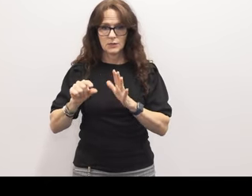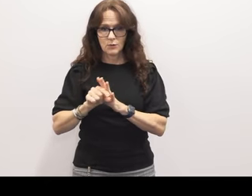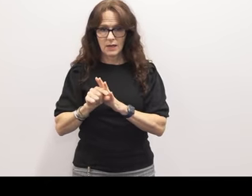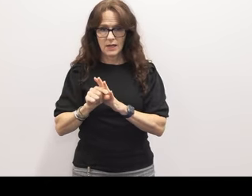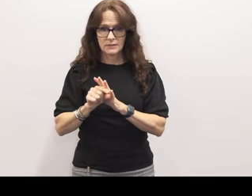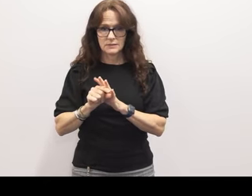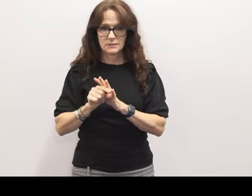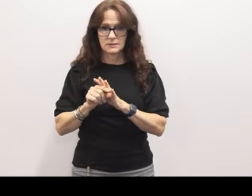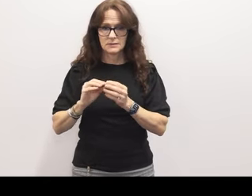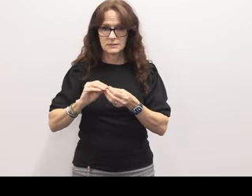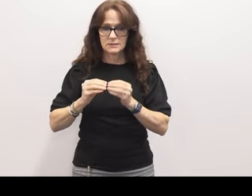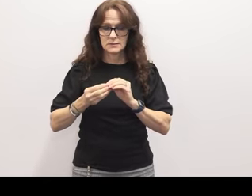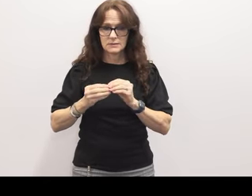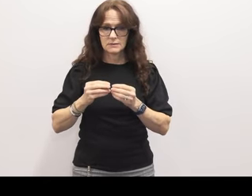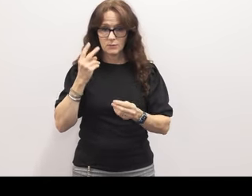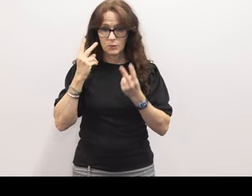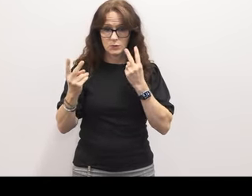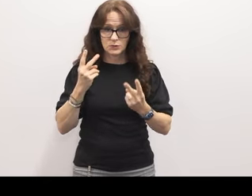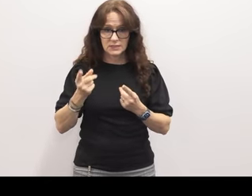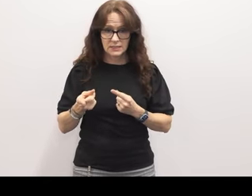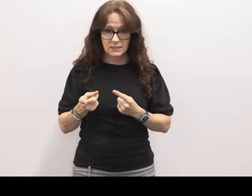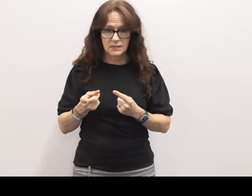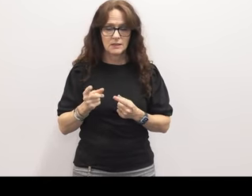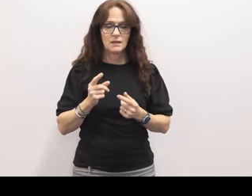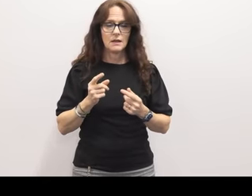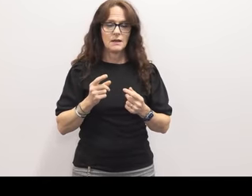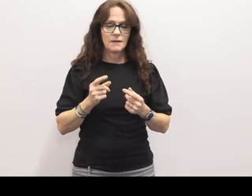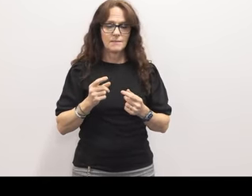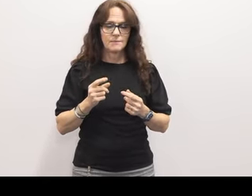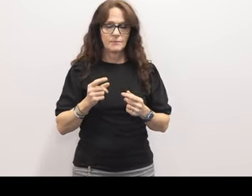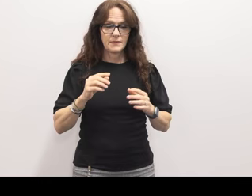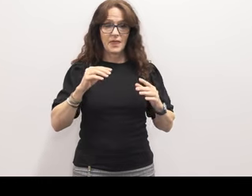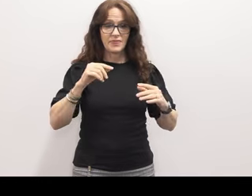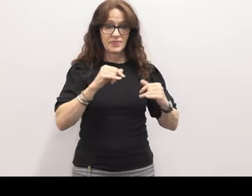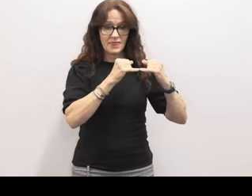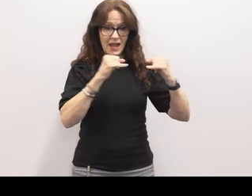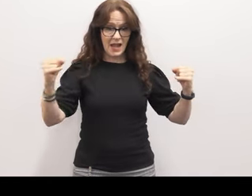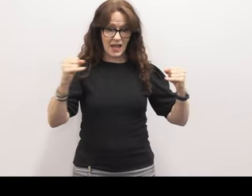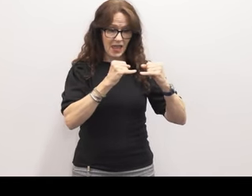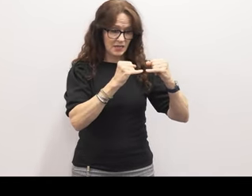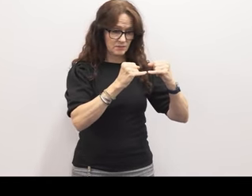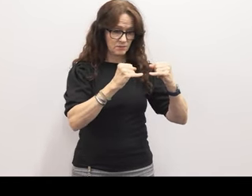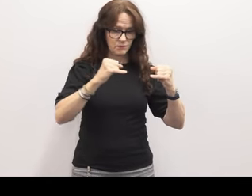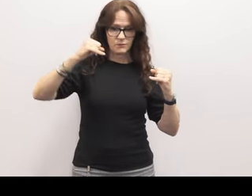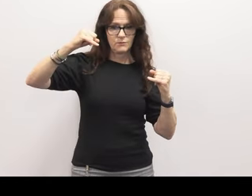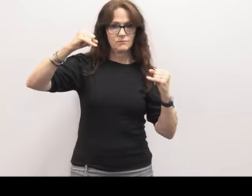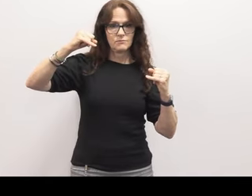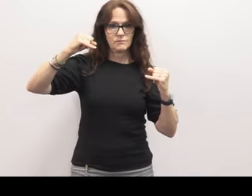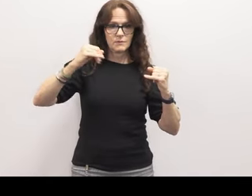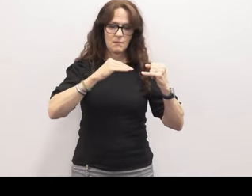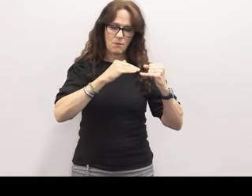So that really means that what you're seeing is that you're seeing that all the lines are sloped upward and more so for our Black students.